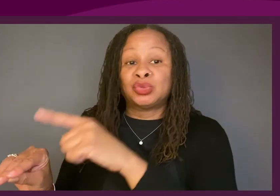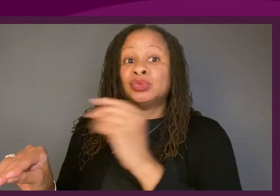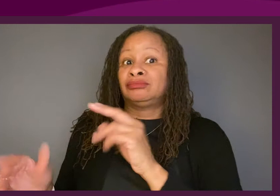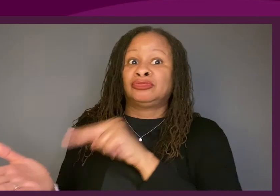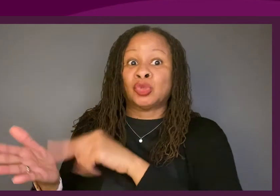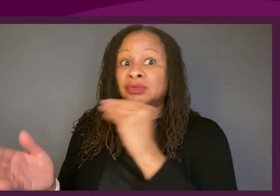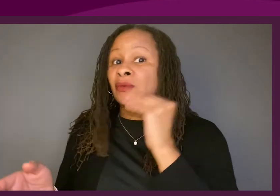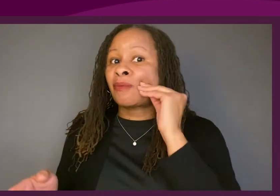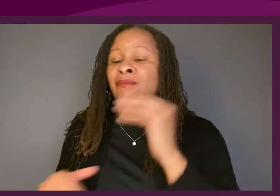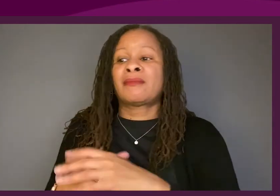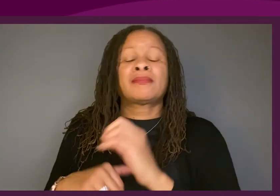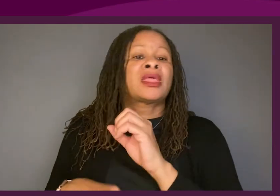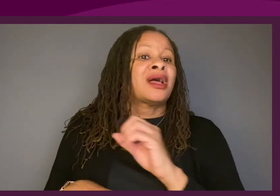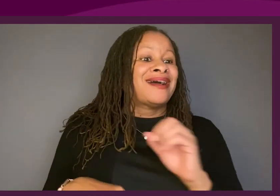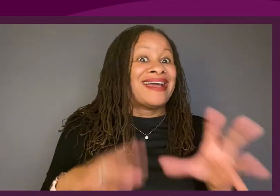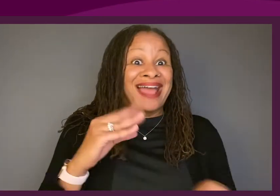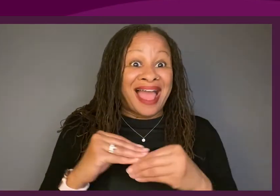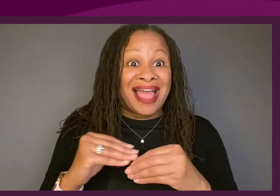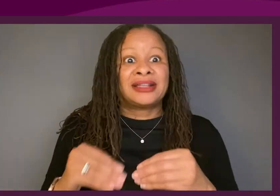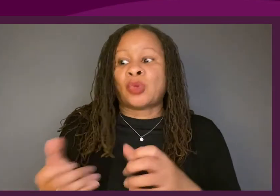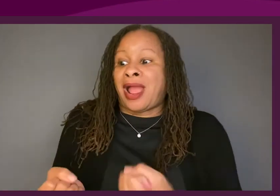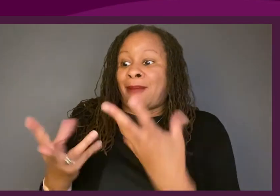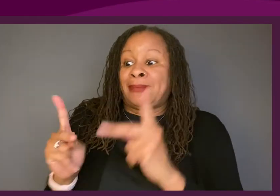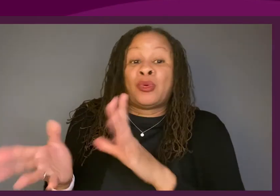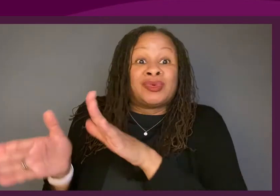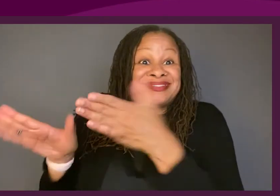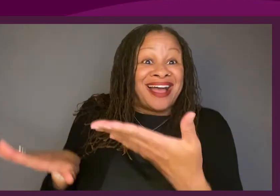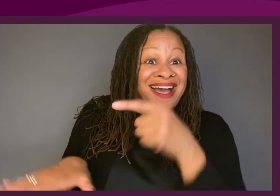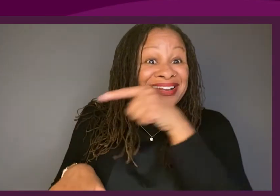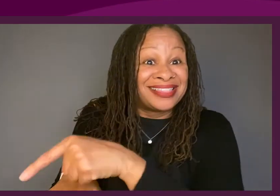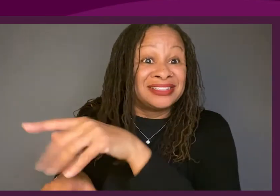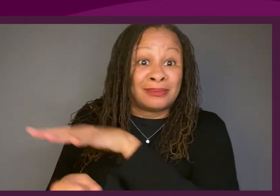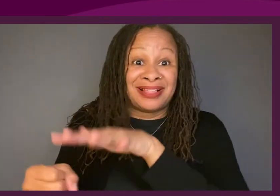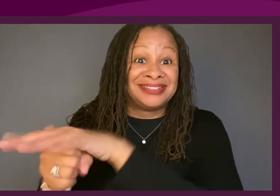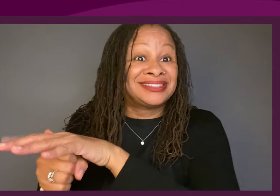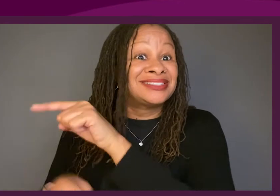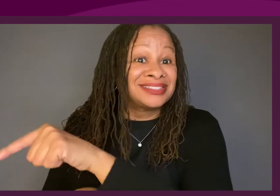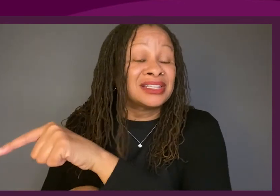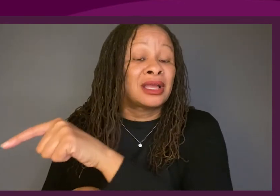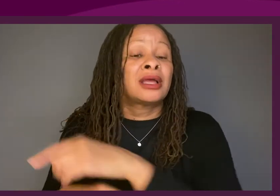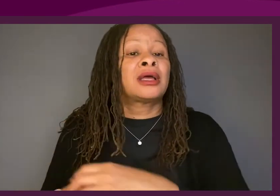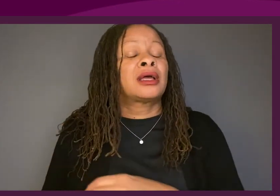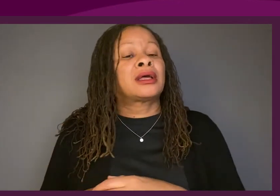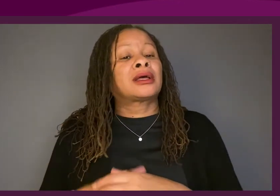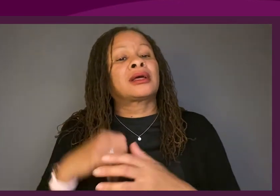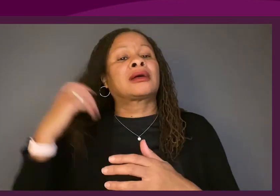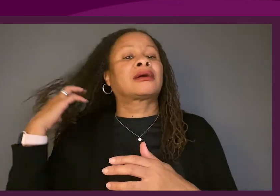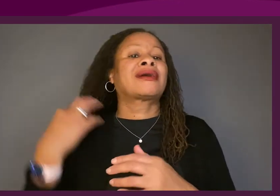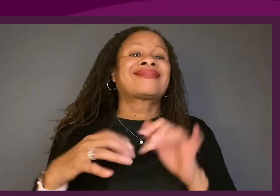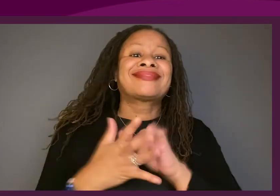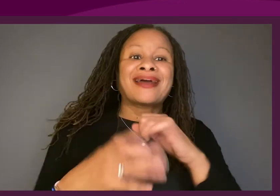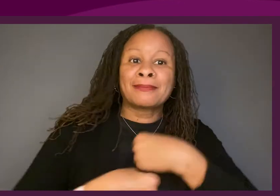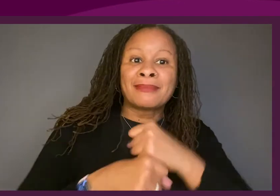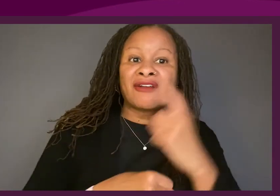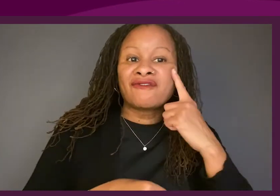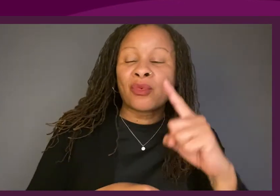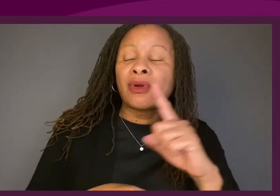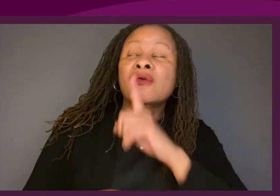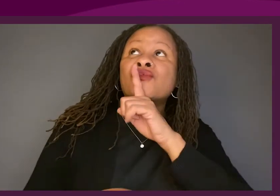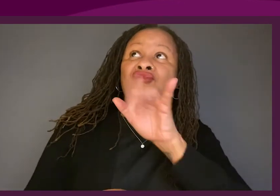facilities made for a really lethal combination because those nursing home beds when left